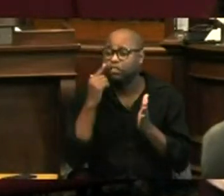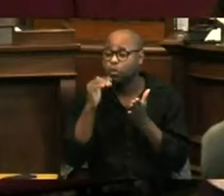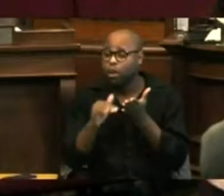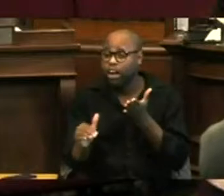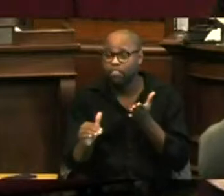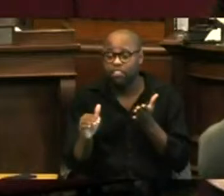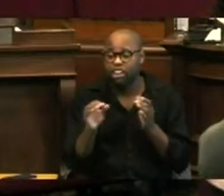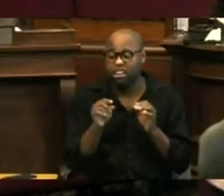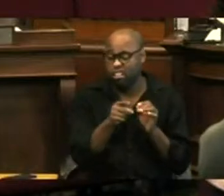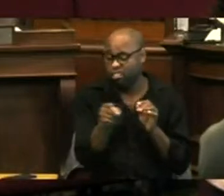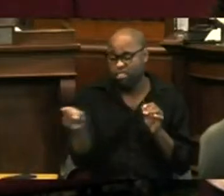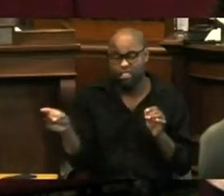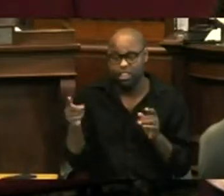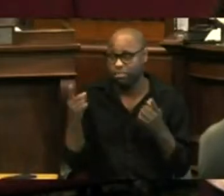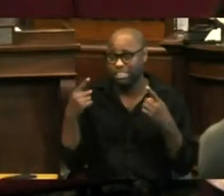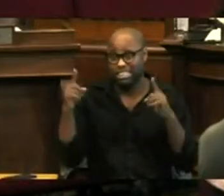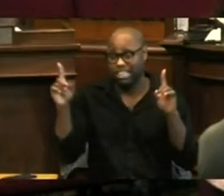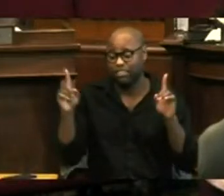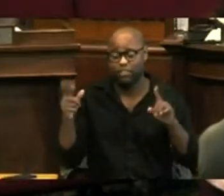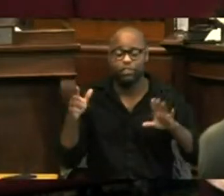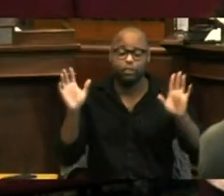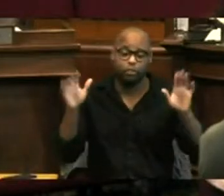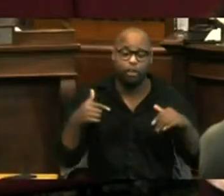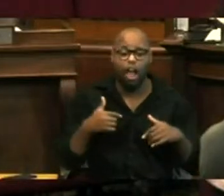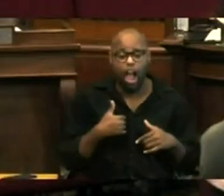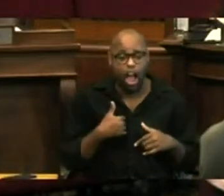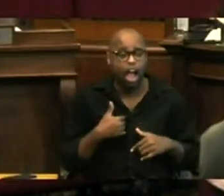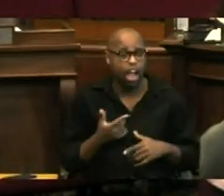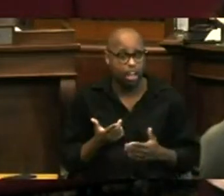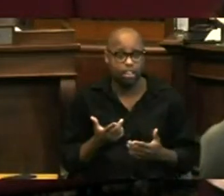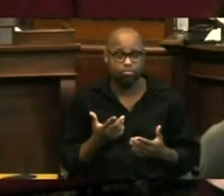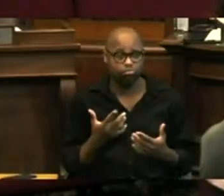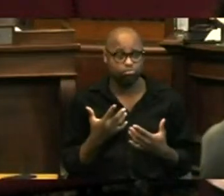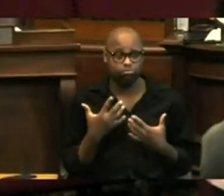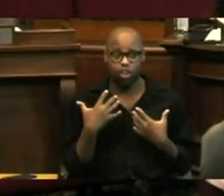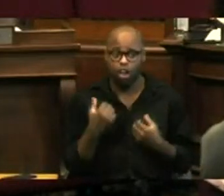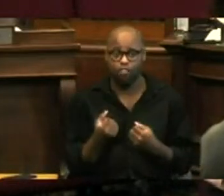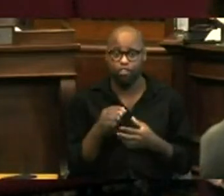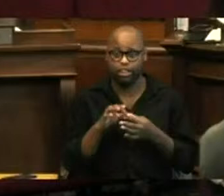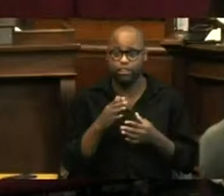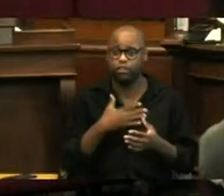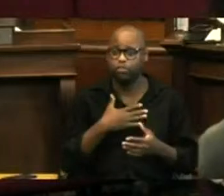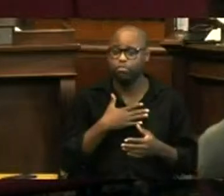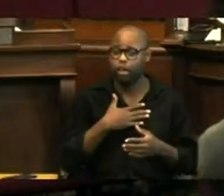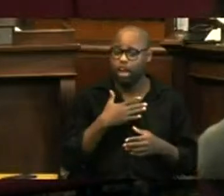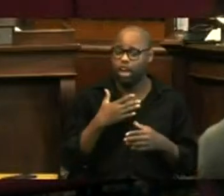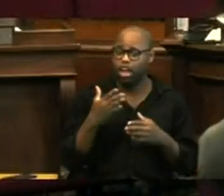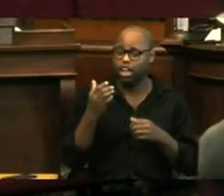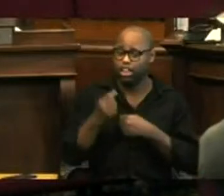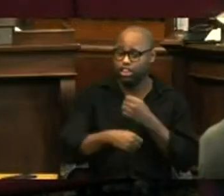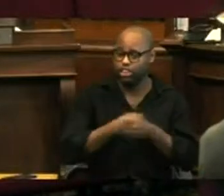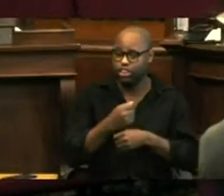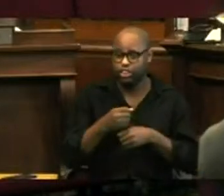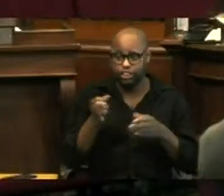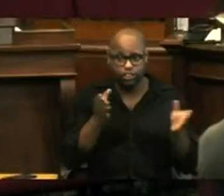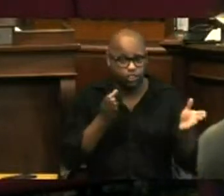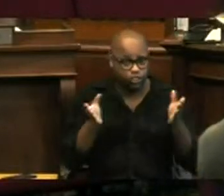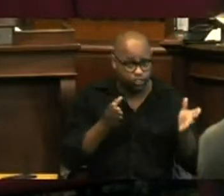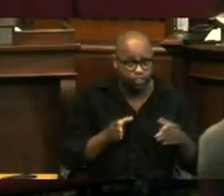other communities have petitioned for waivers and none have been successful. And I am